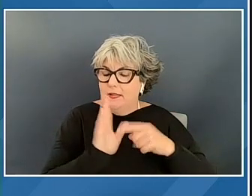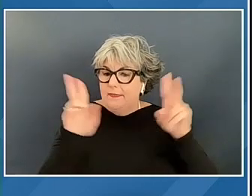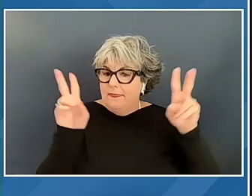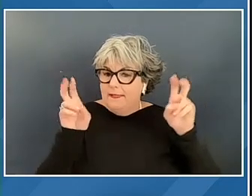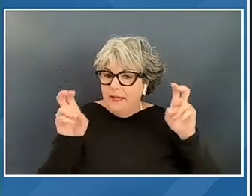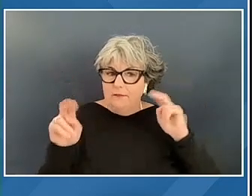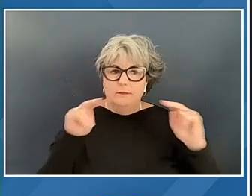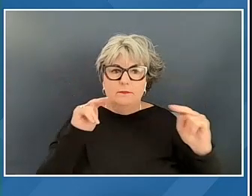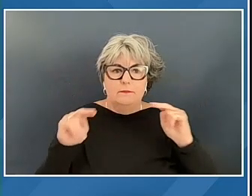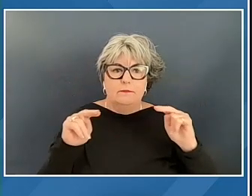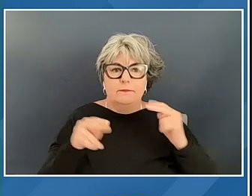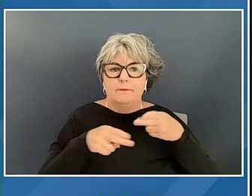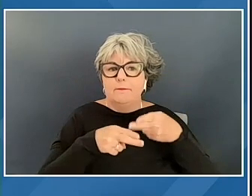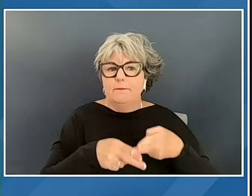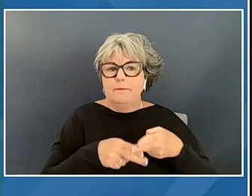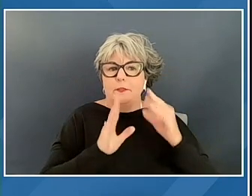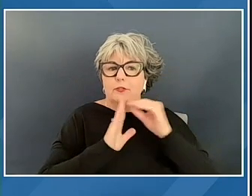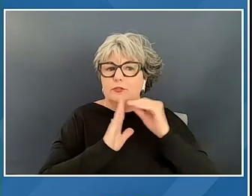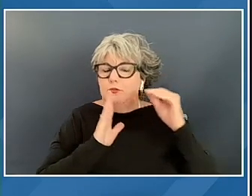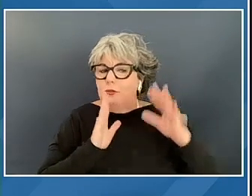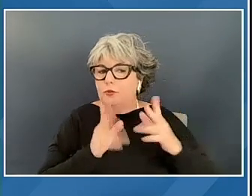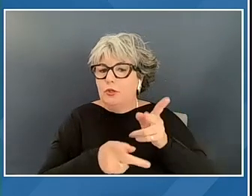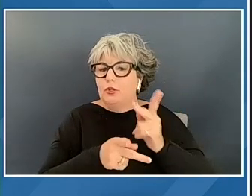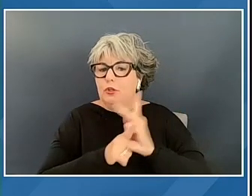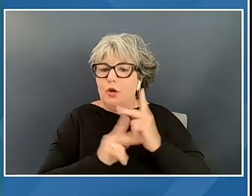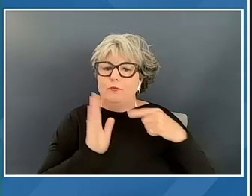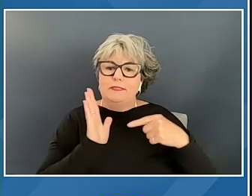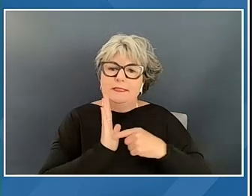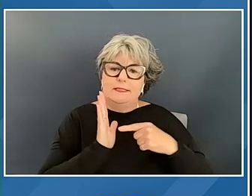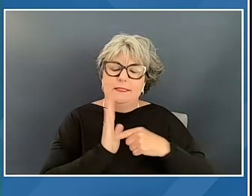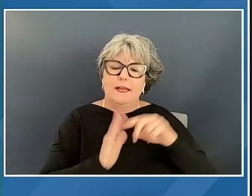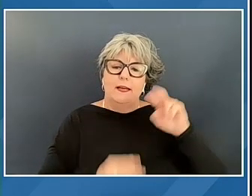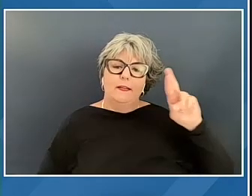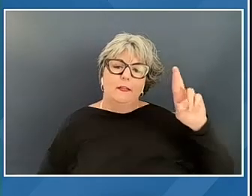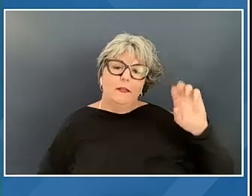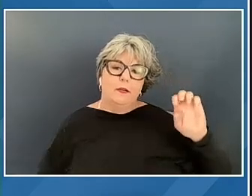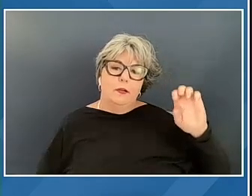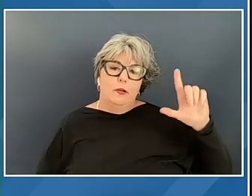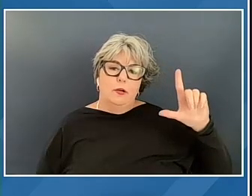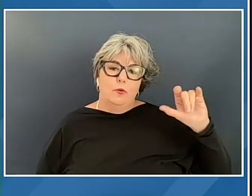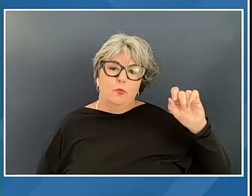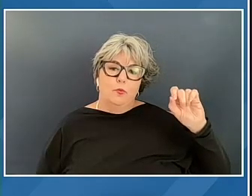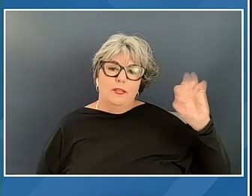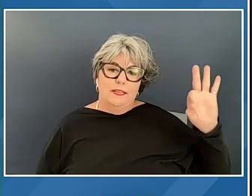committee is Student Loan Debt Relief. That is what we are trying to accomplish